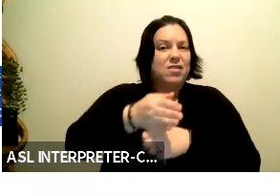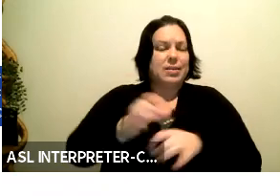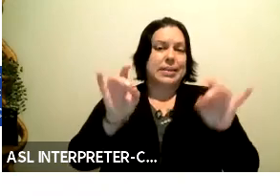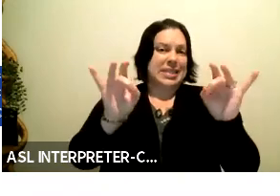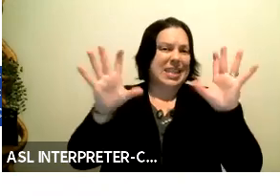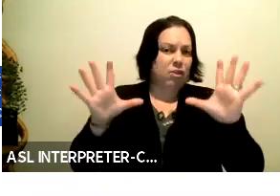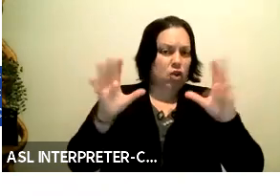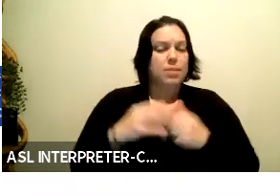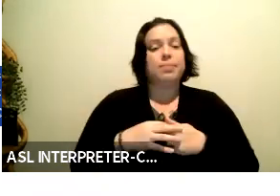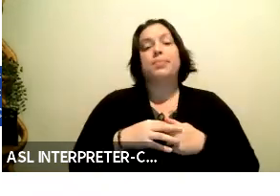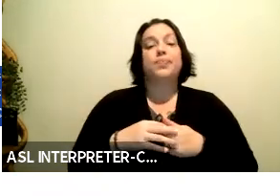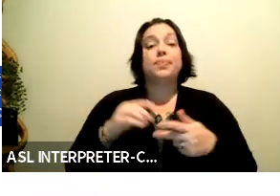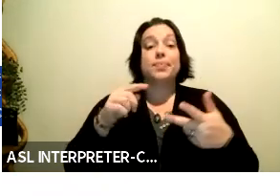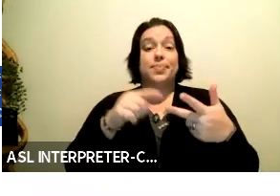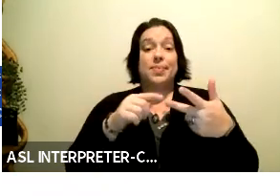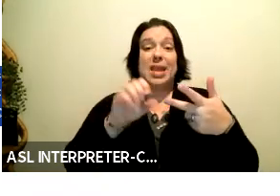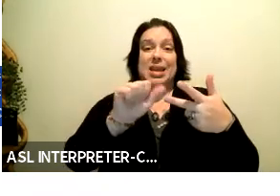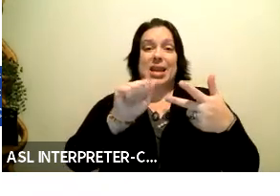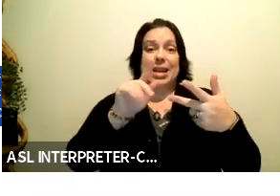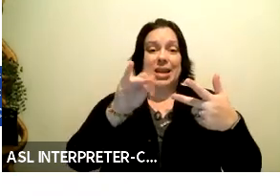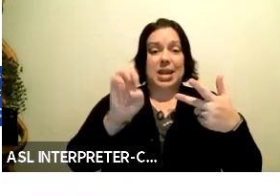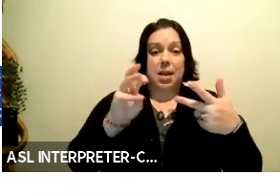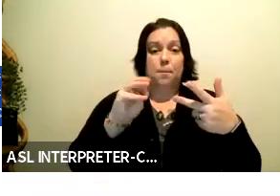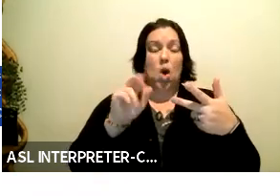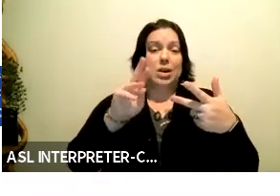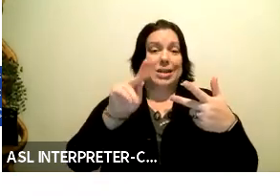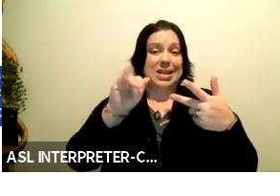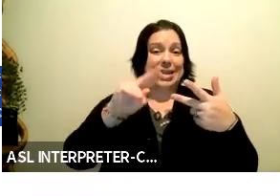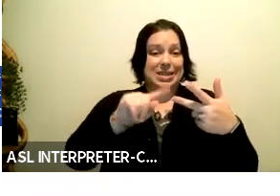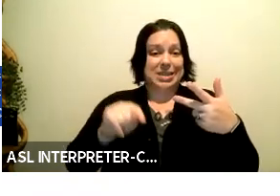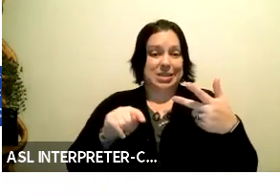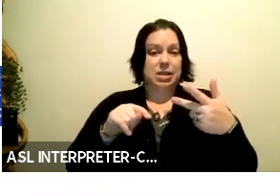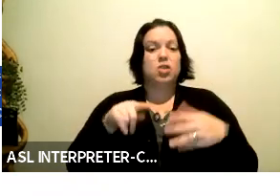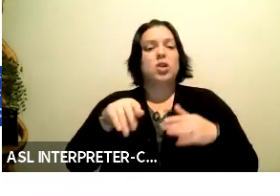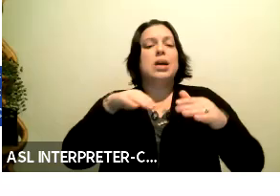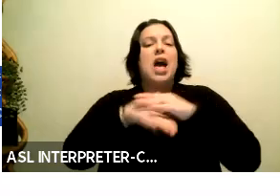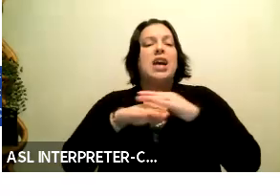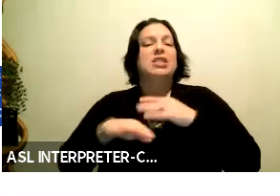Sadie Martinez is the Colorado state division of Homeland Security and emergency management